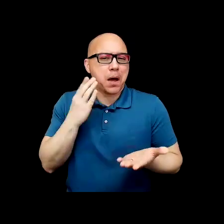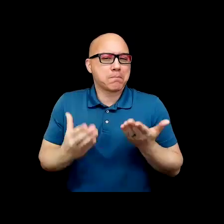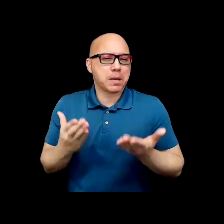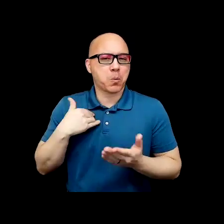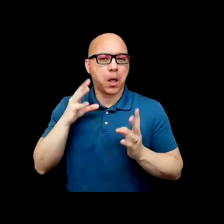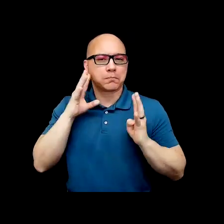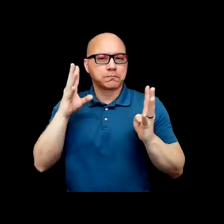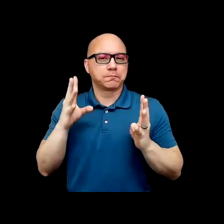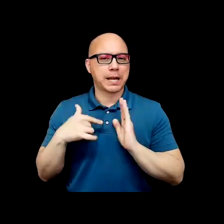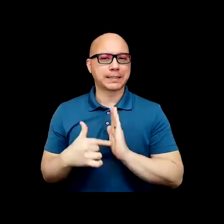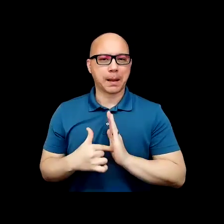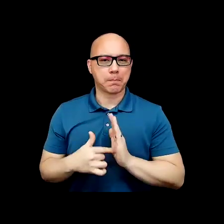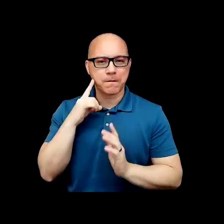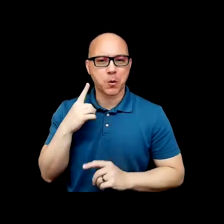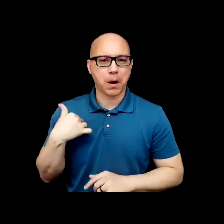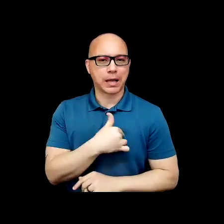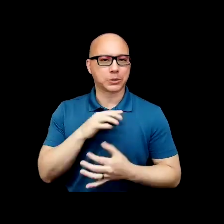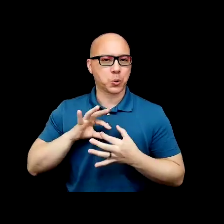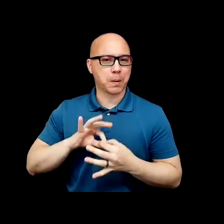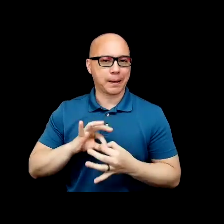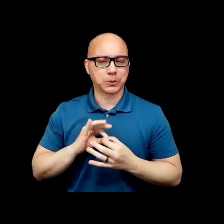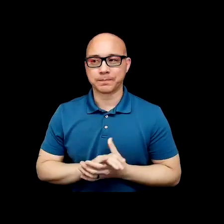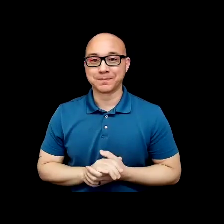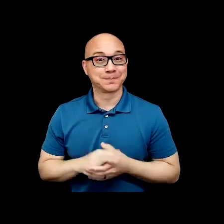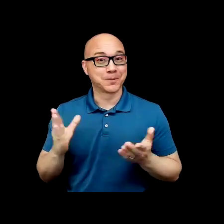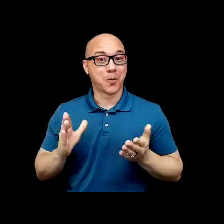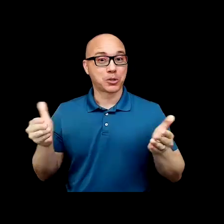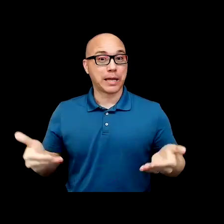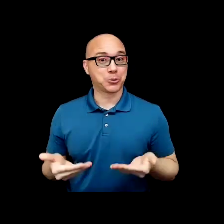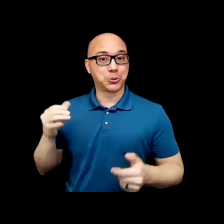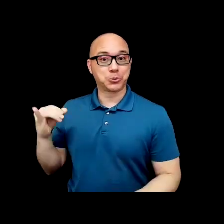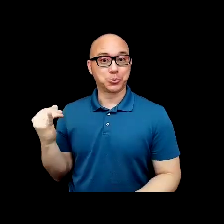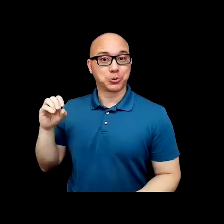make this a little more relatable. So, I want you to meet Joe. Joe owns